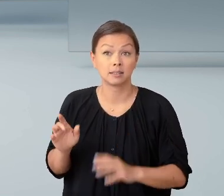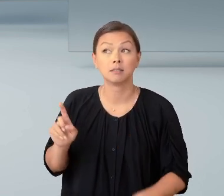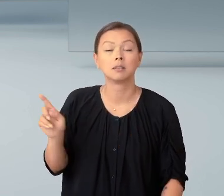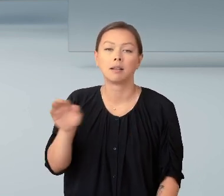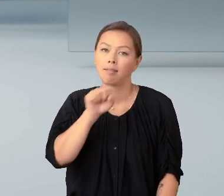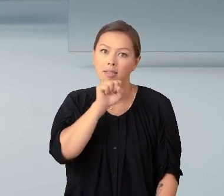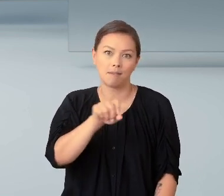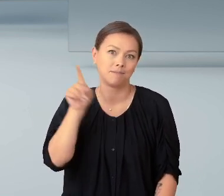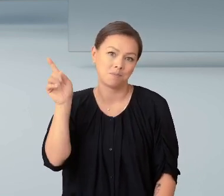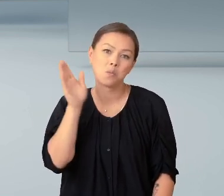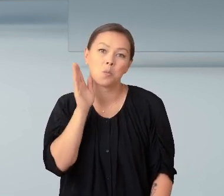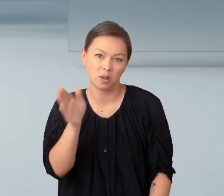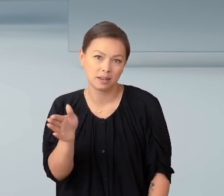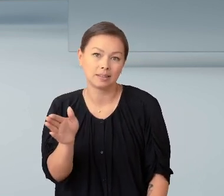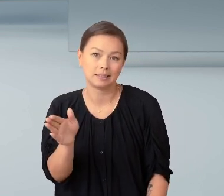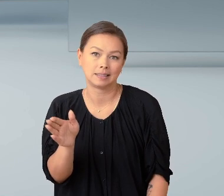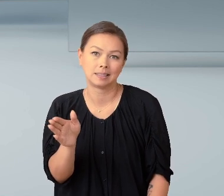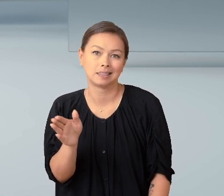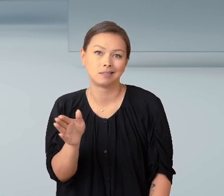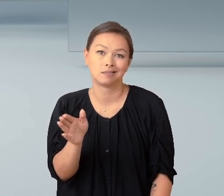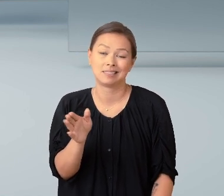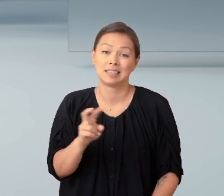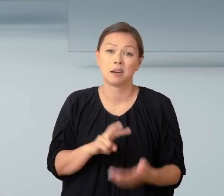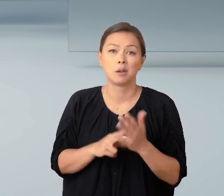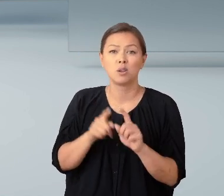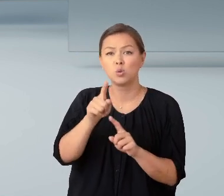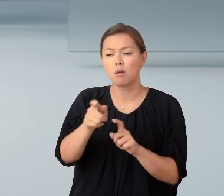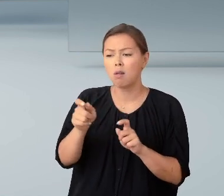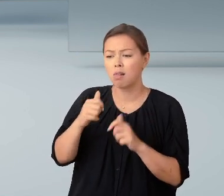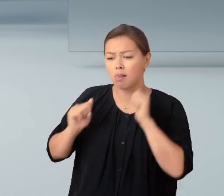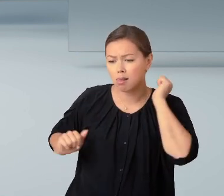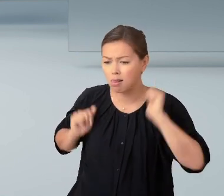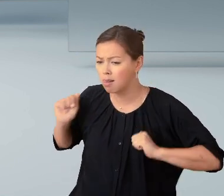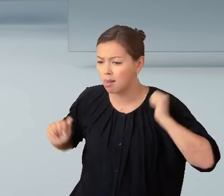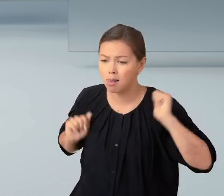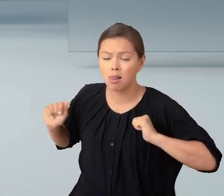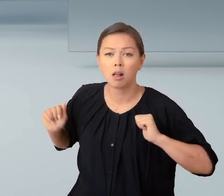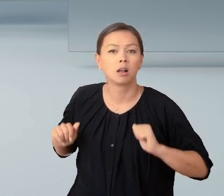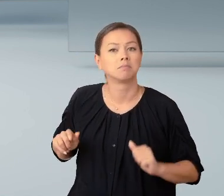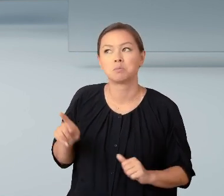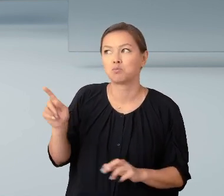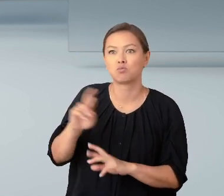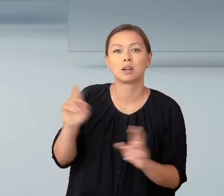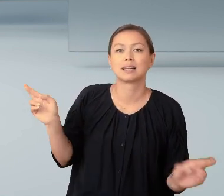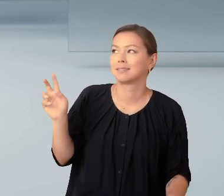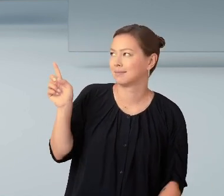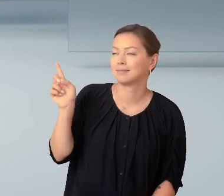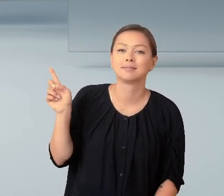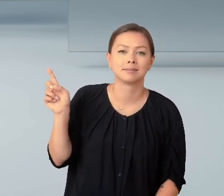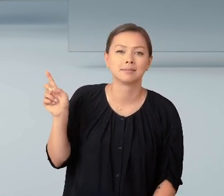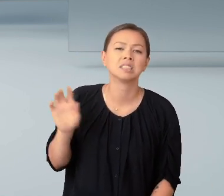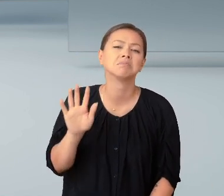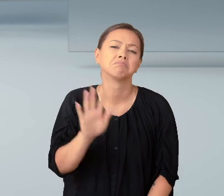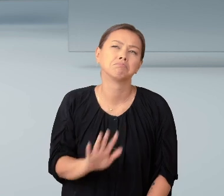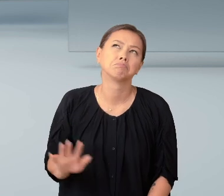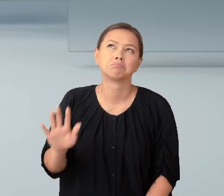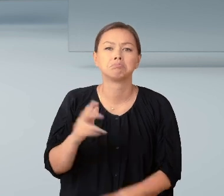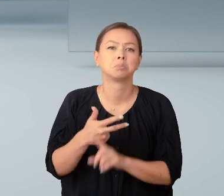go and make changes, tweak this, but essentially, it's out of the box. And after about I'll say three months, the system will